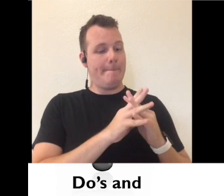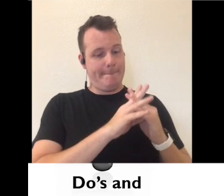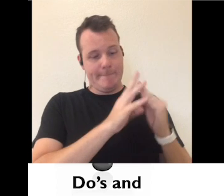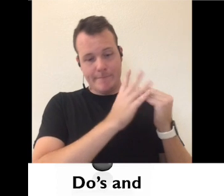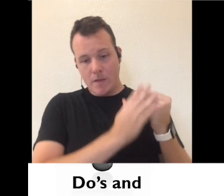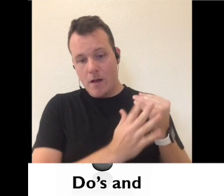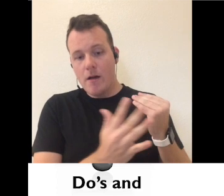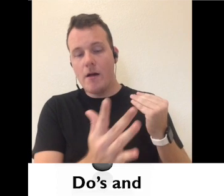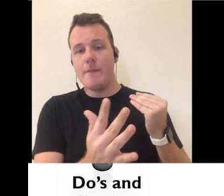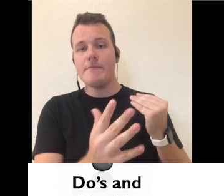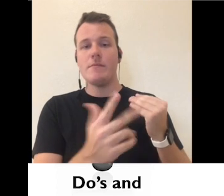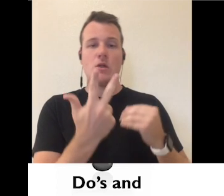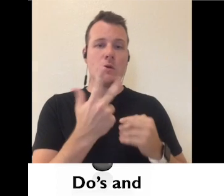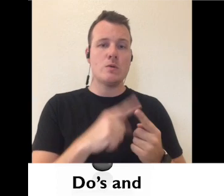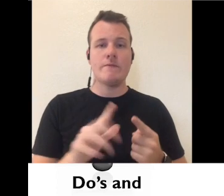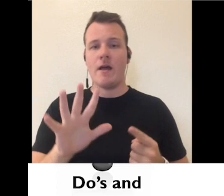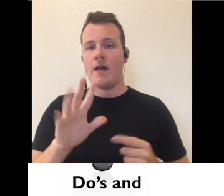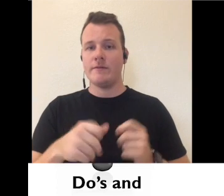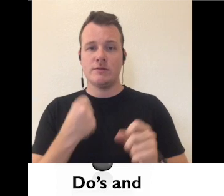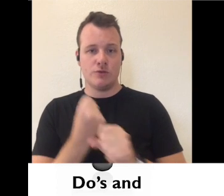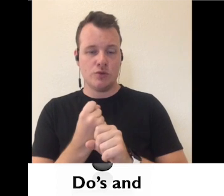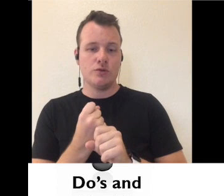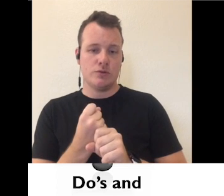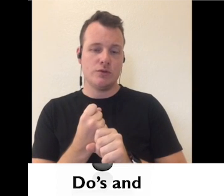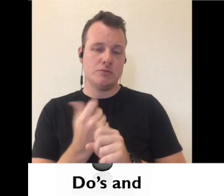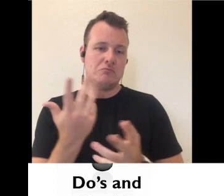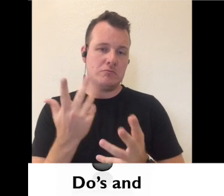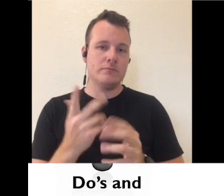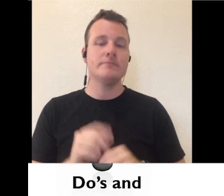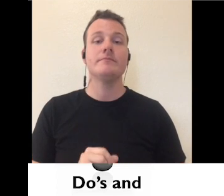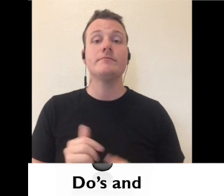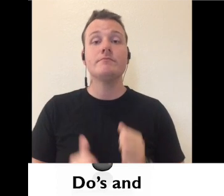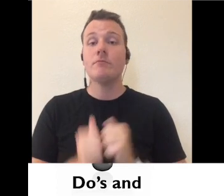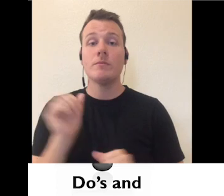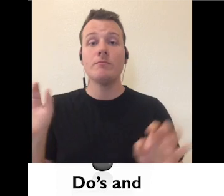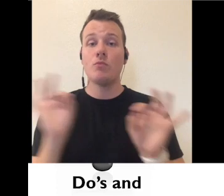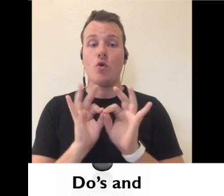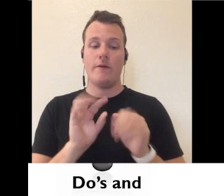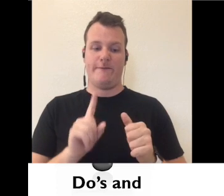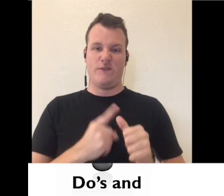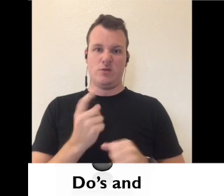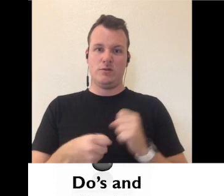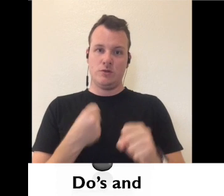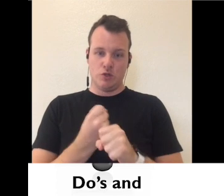through the first three to five years. Most important of course is the first